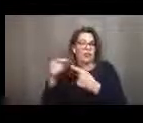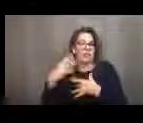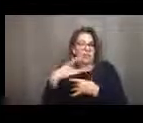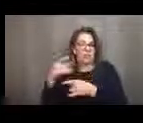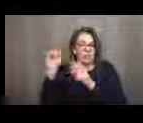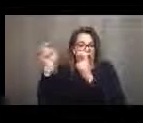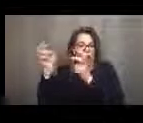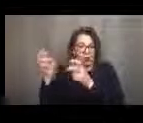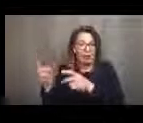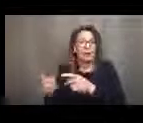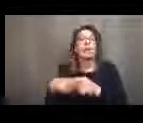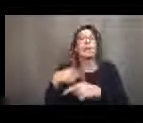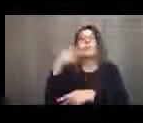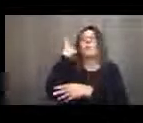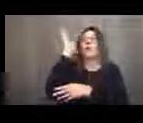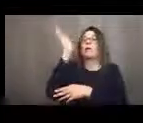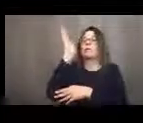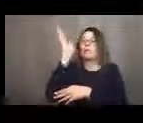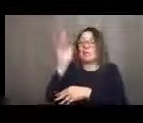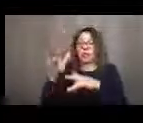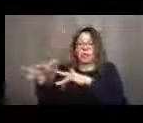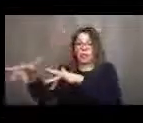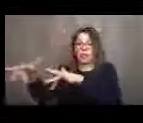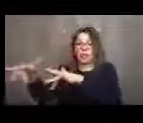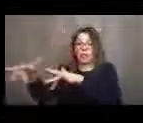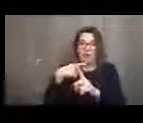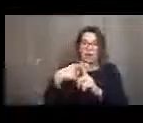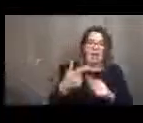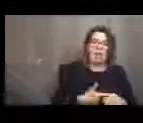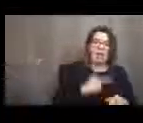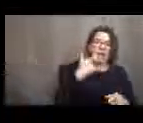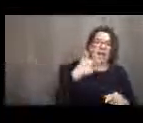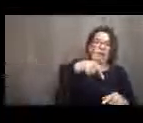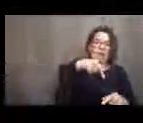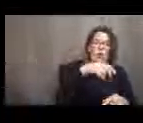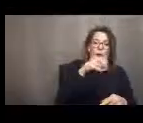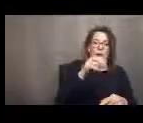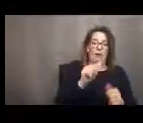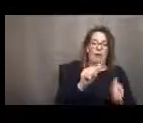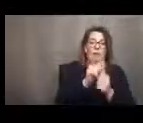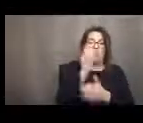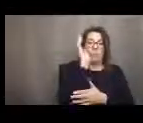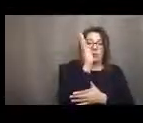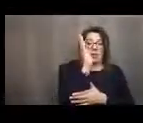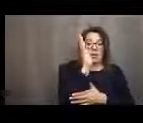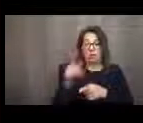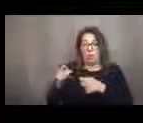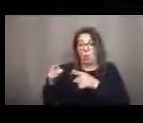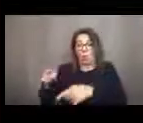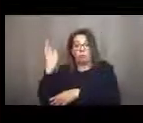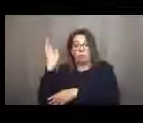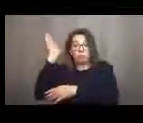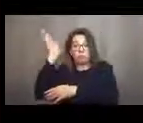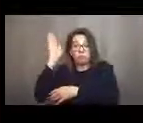followed by a live Q and A with our presenter. While the presentation is playing,